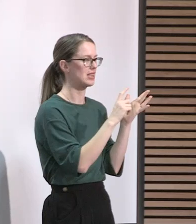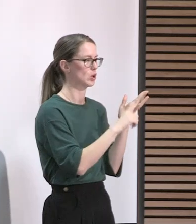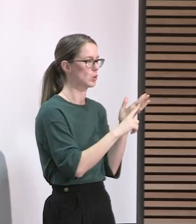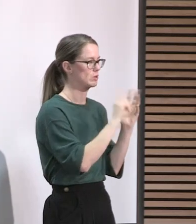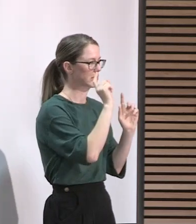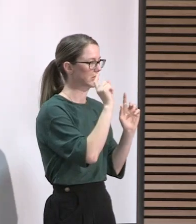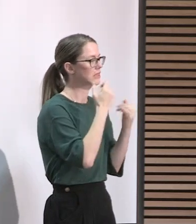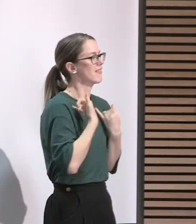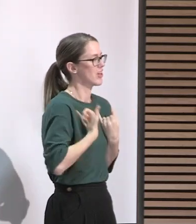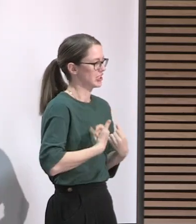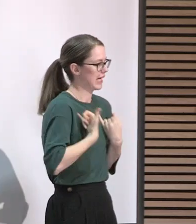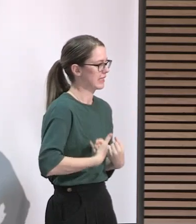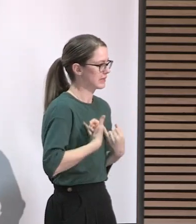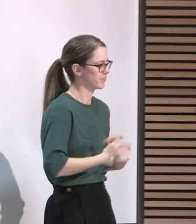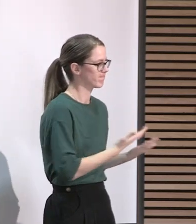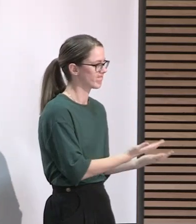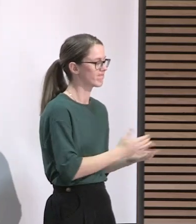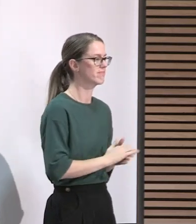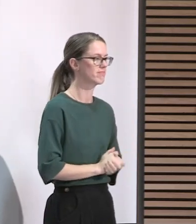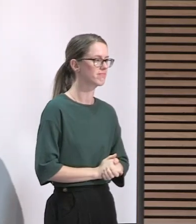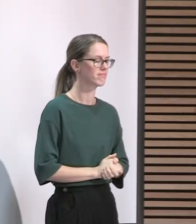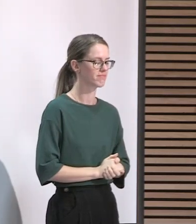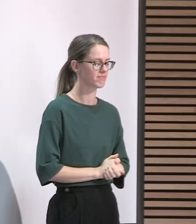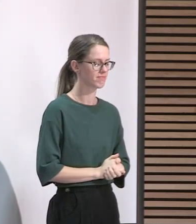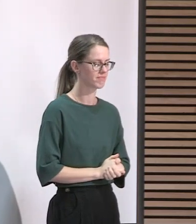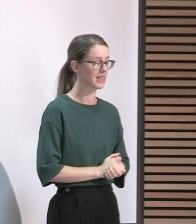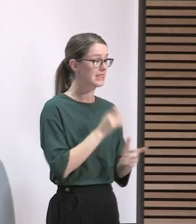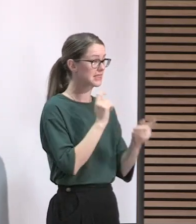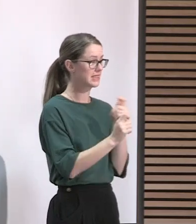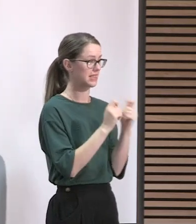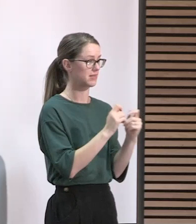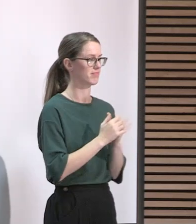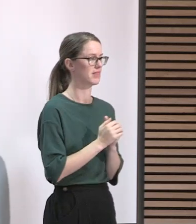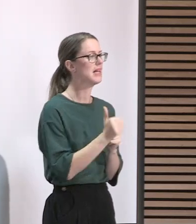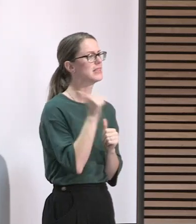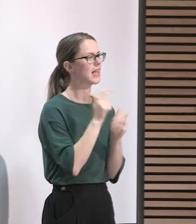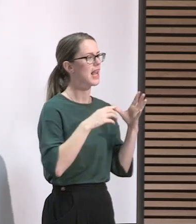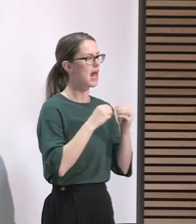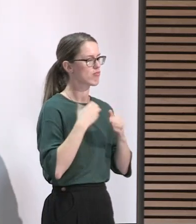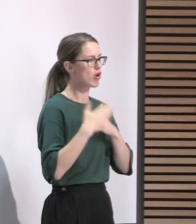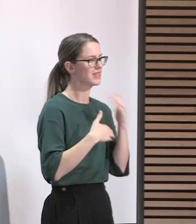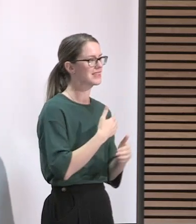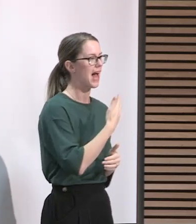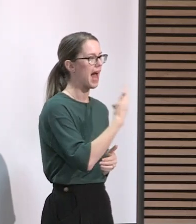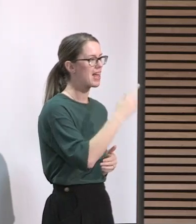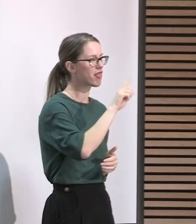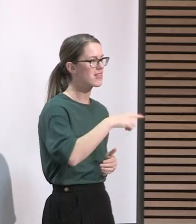each of these in isolation on a ward. Two are in ICU and